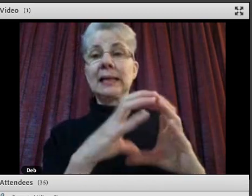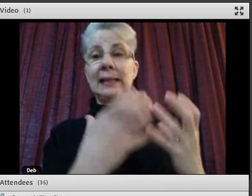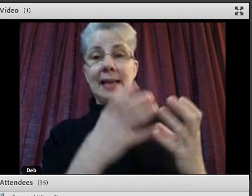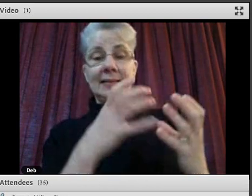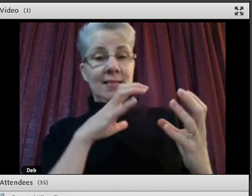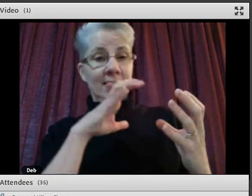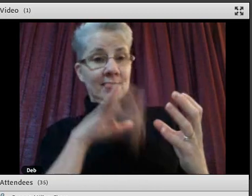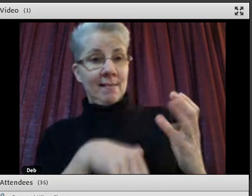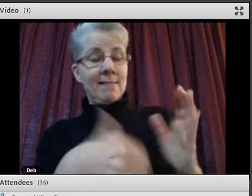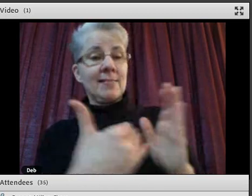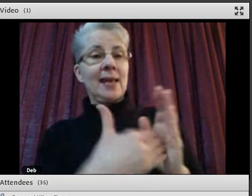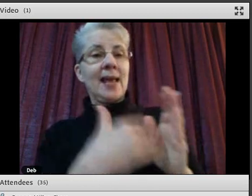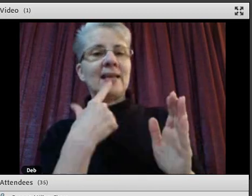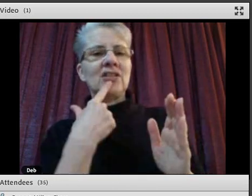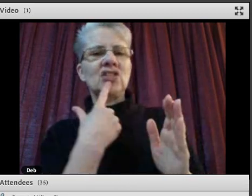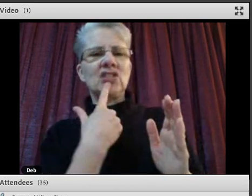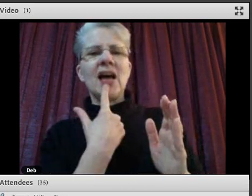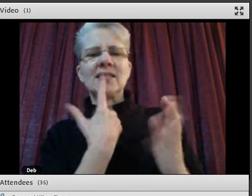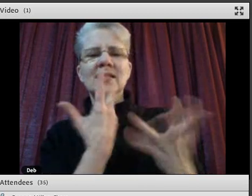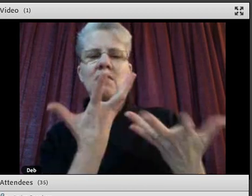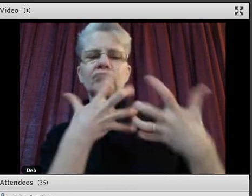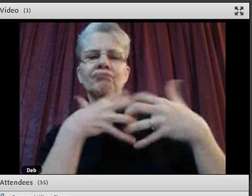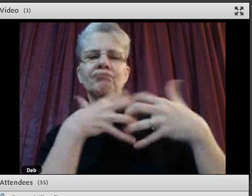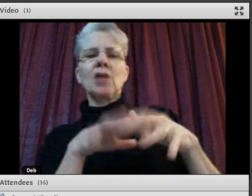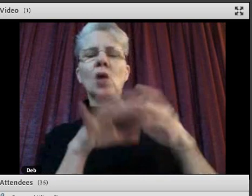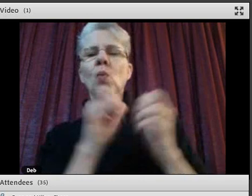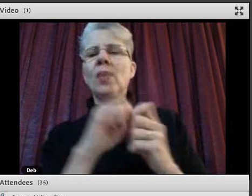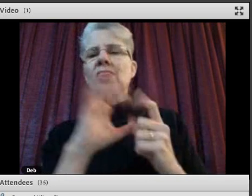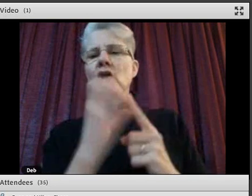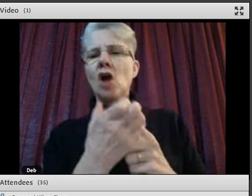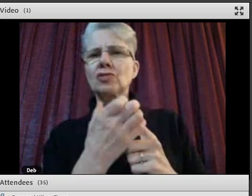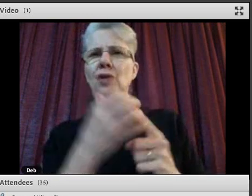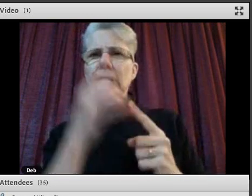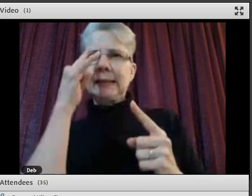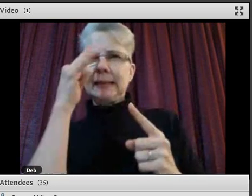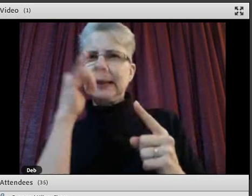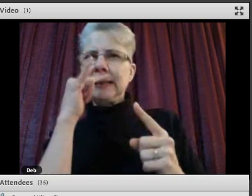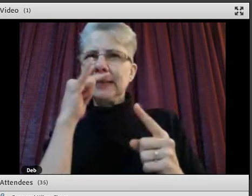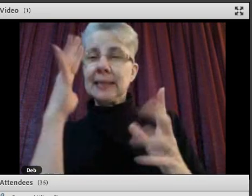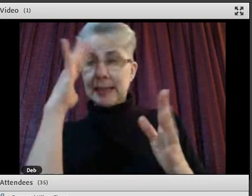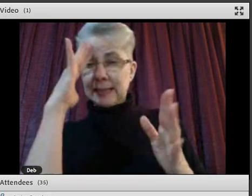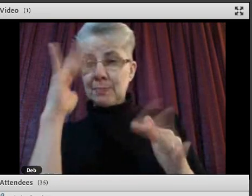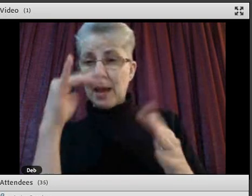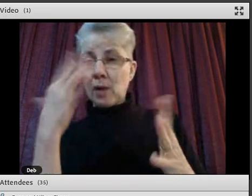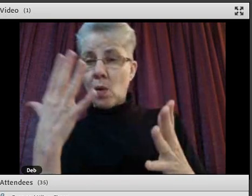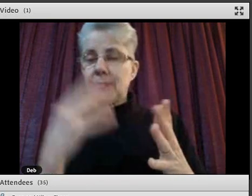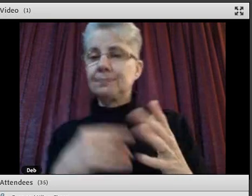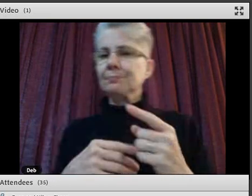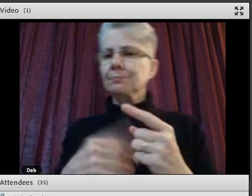So again, it kind of weaves in with your culture and what the kids expect. Ryan: Karen, excellent question.